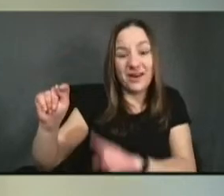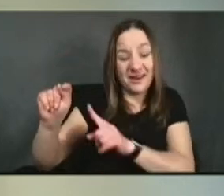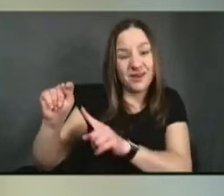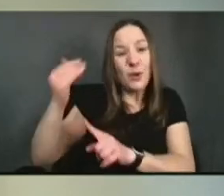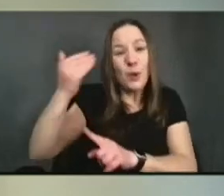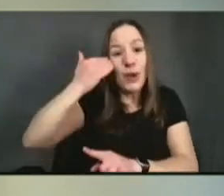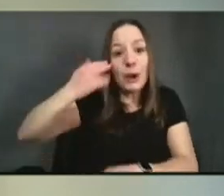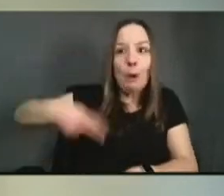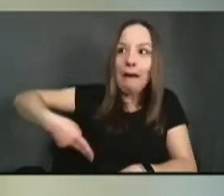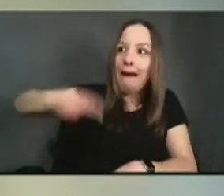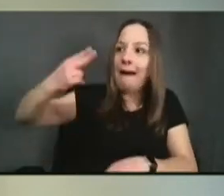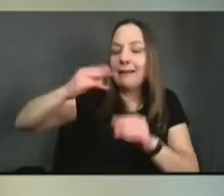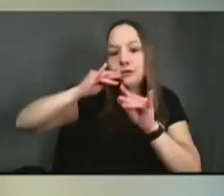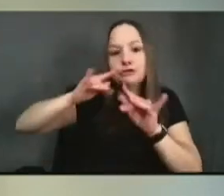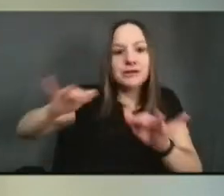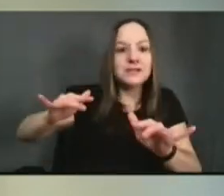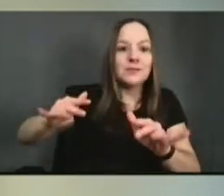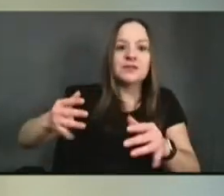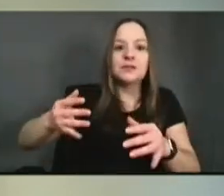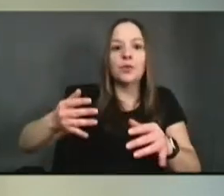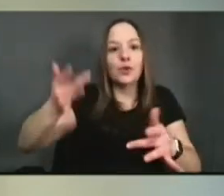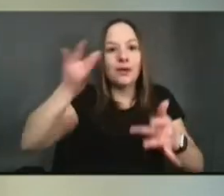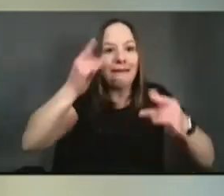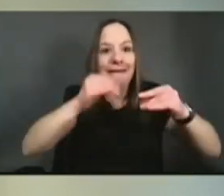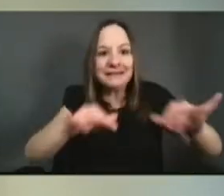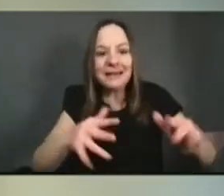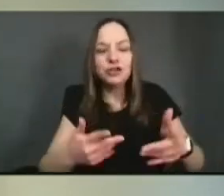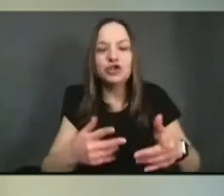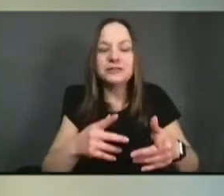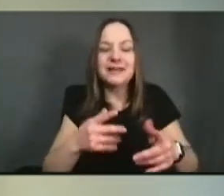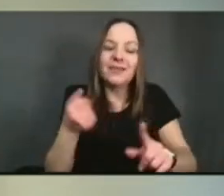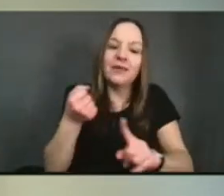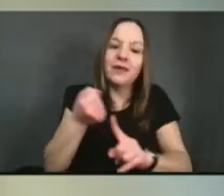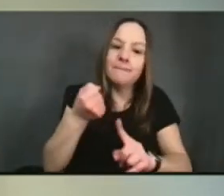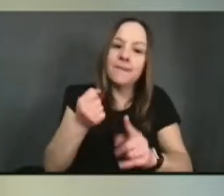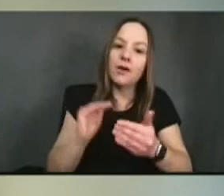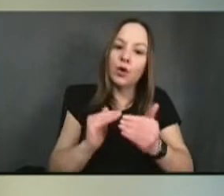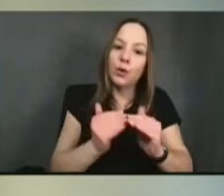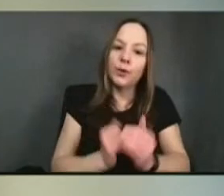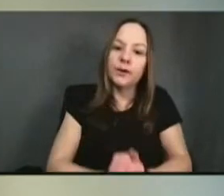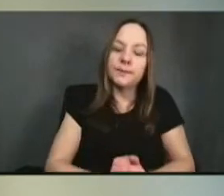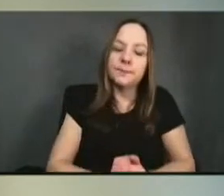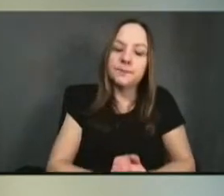transmissible variant this highly contagious, contagious